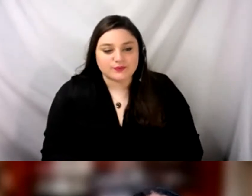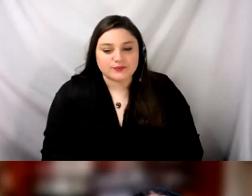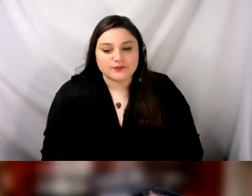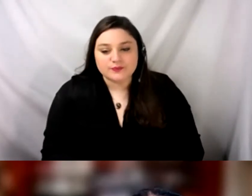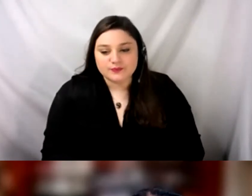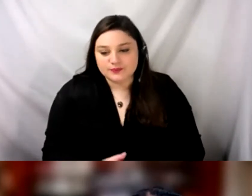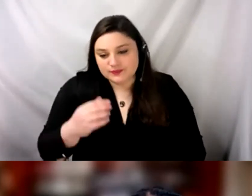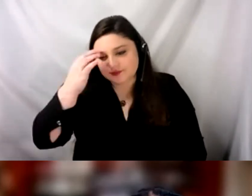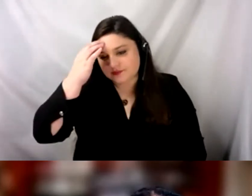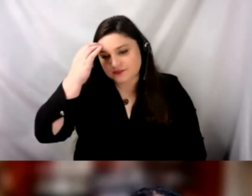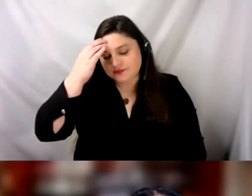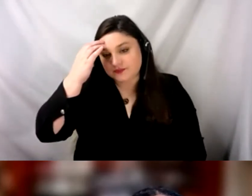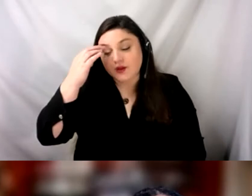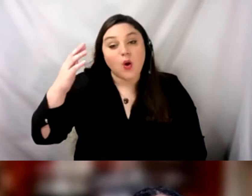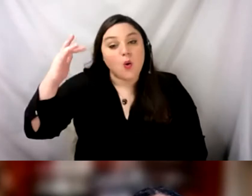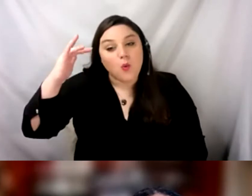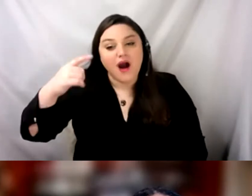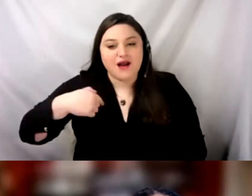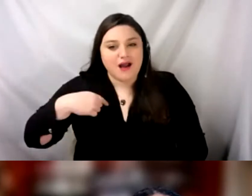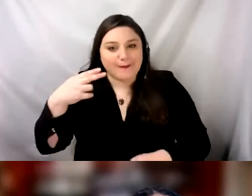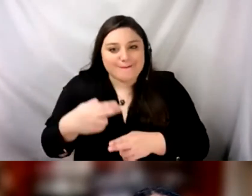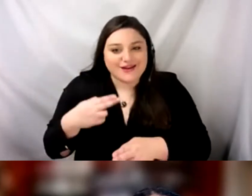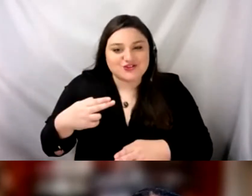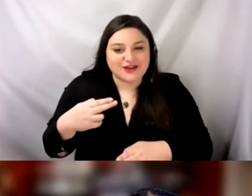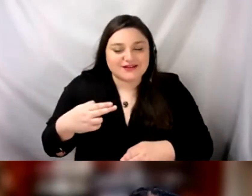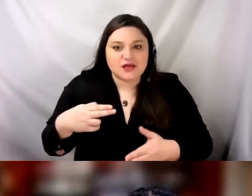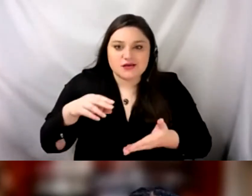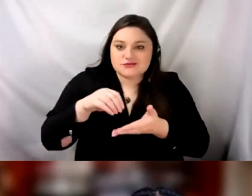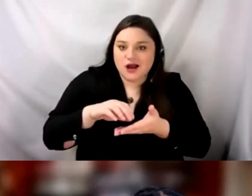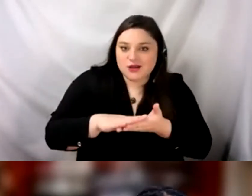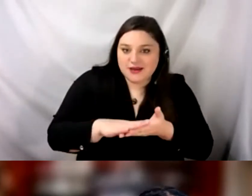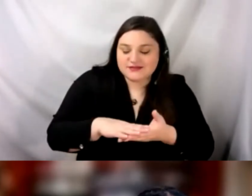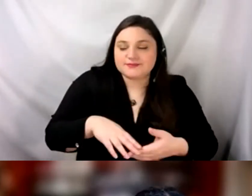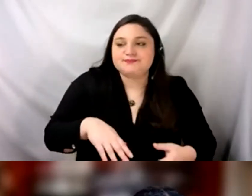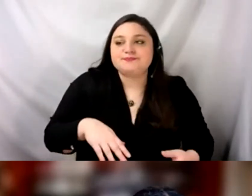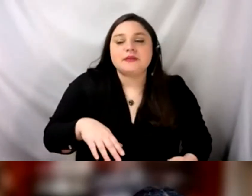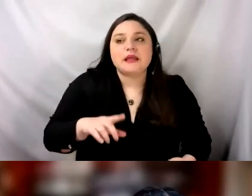look at this mandate which has to do with public health and has to do with the